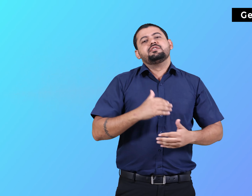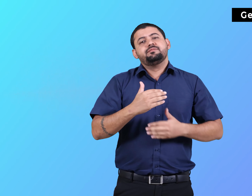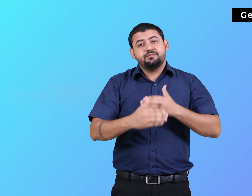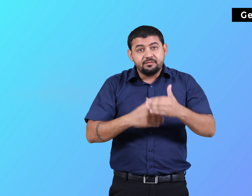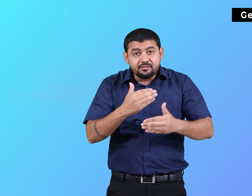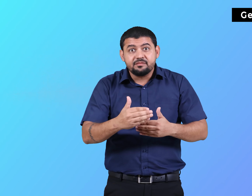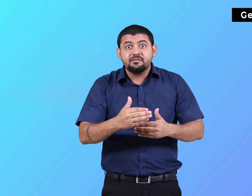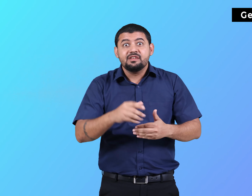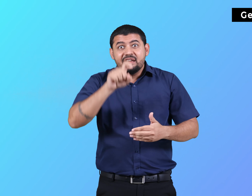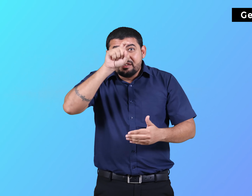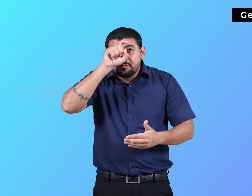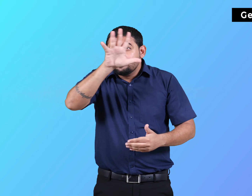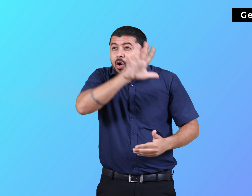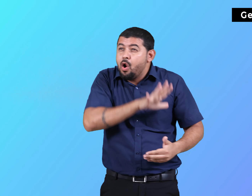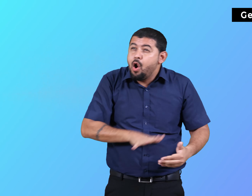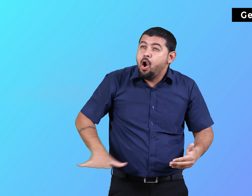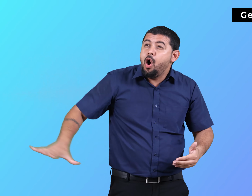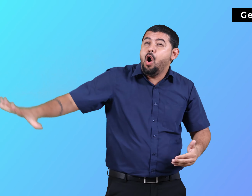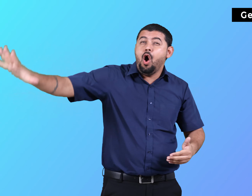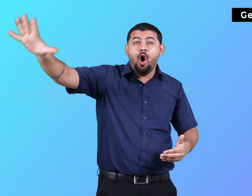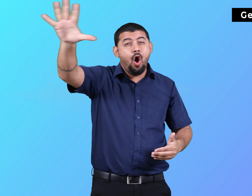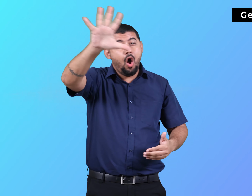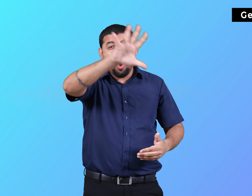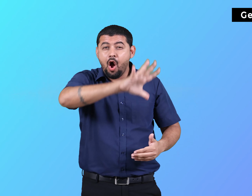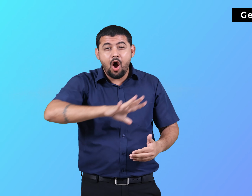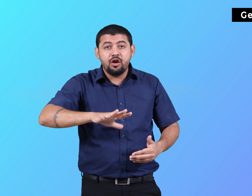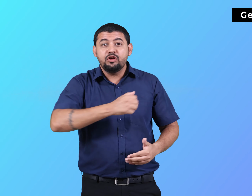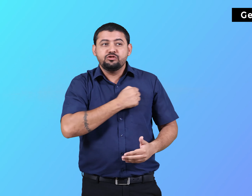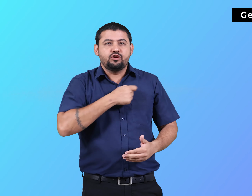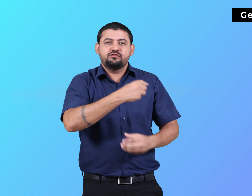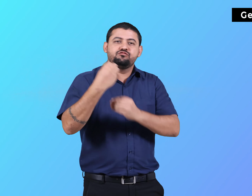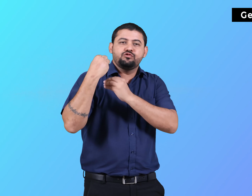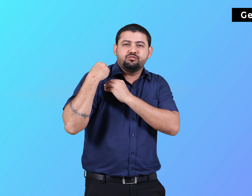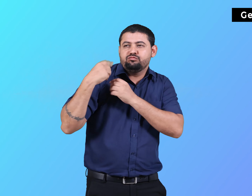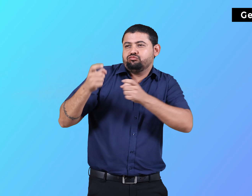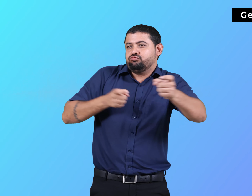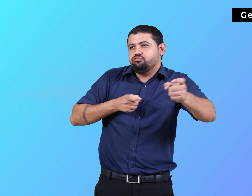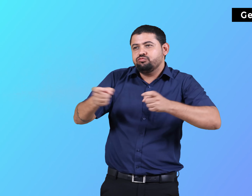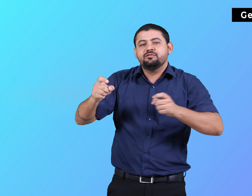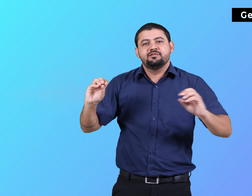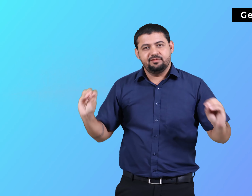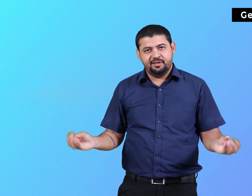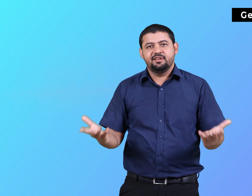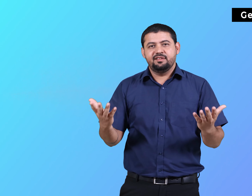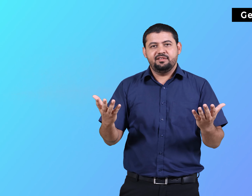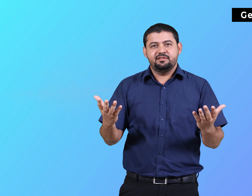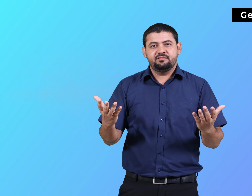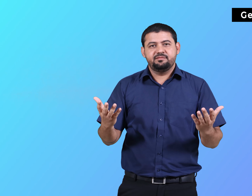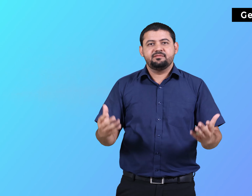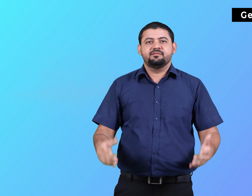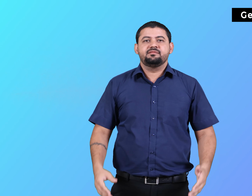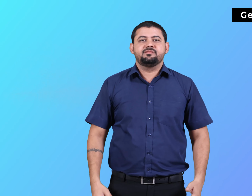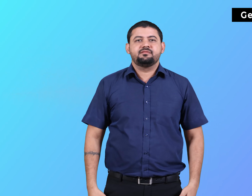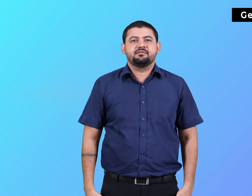So Joseph took control of the whole land of Egypt.